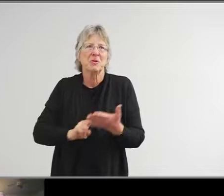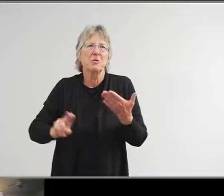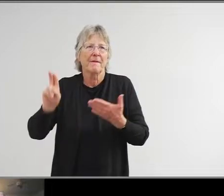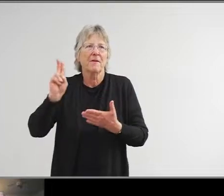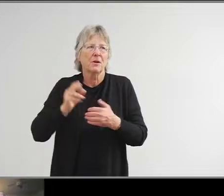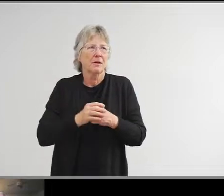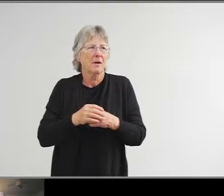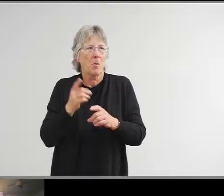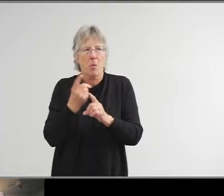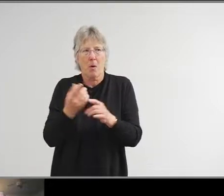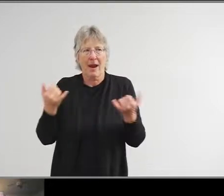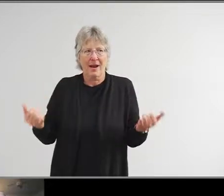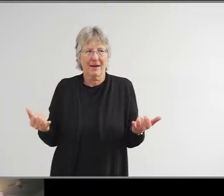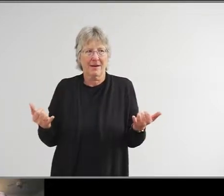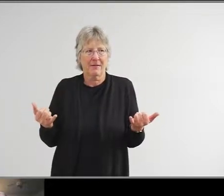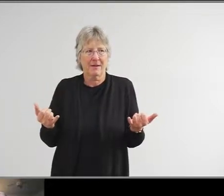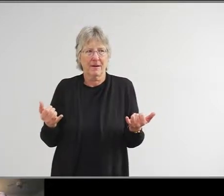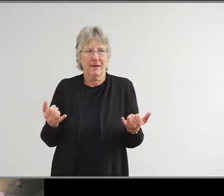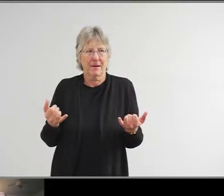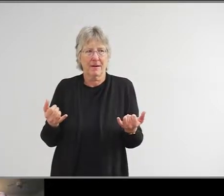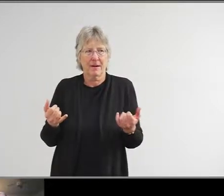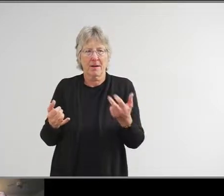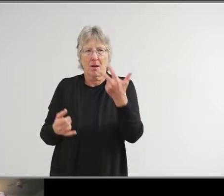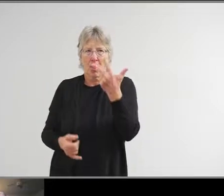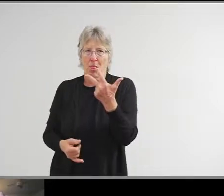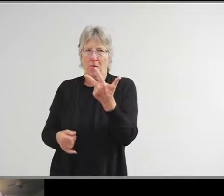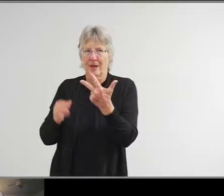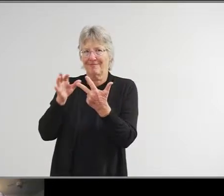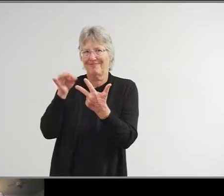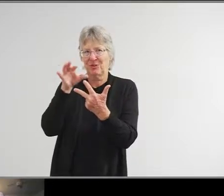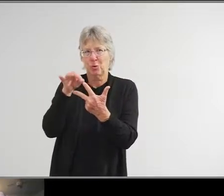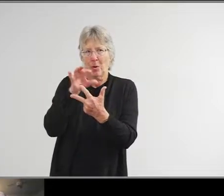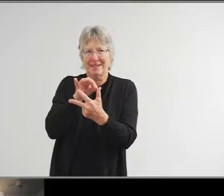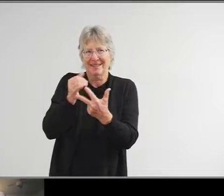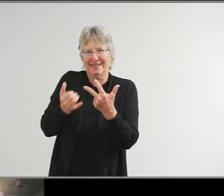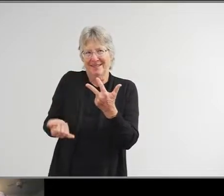Right now I'm down to three main choices,